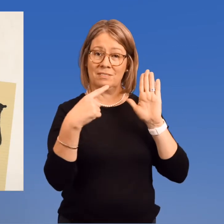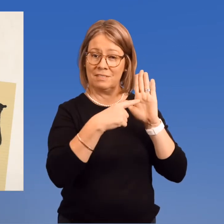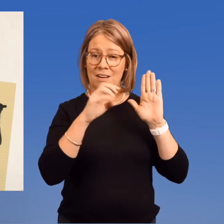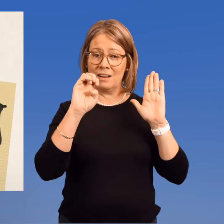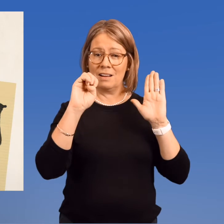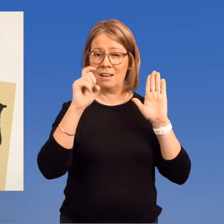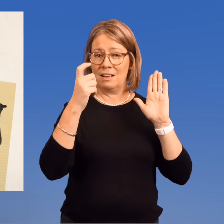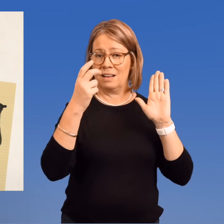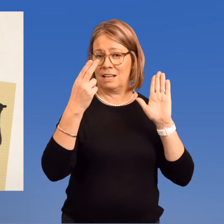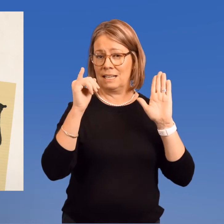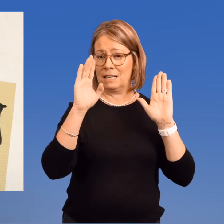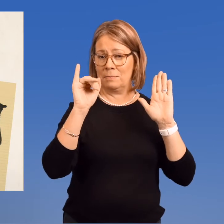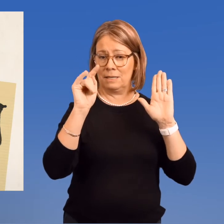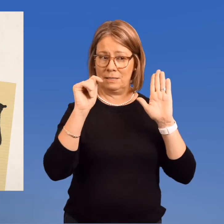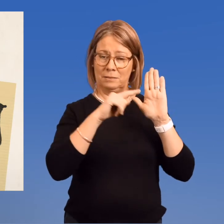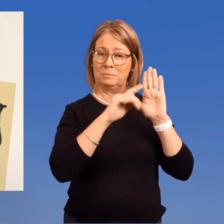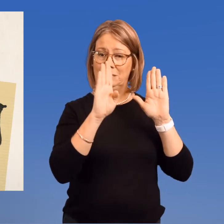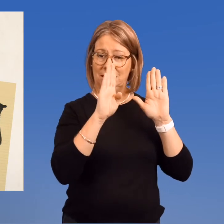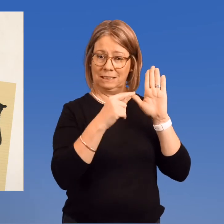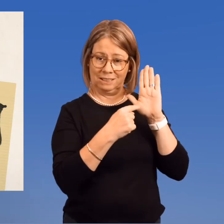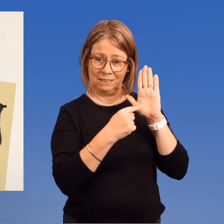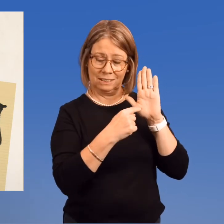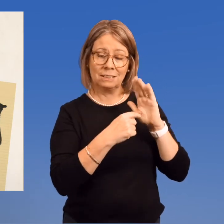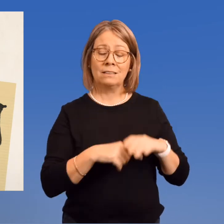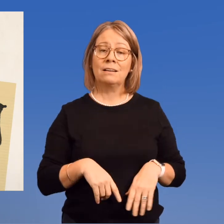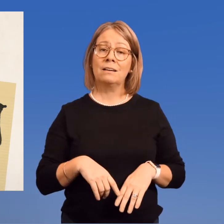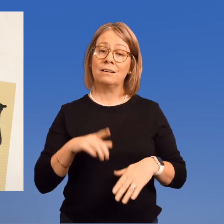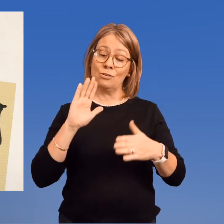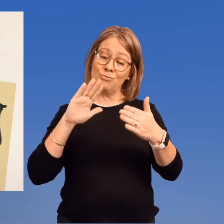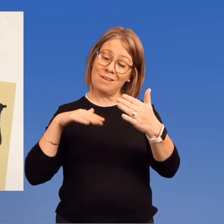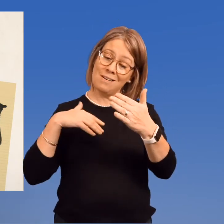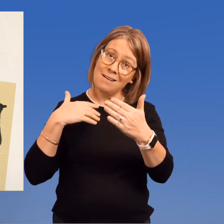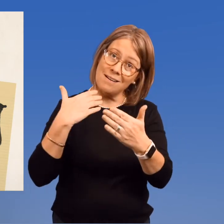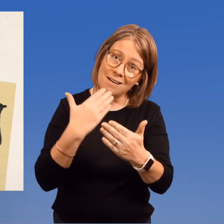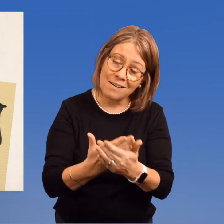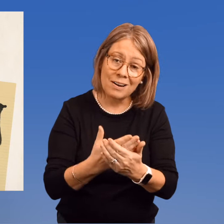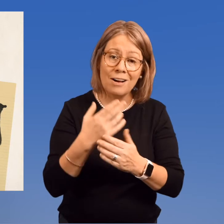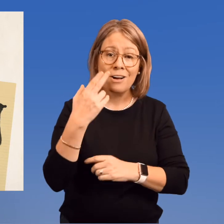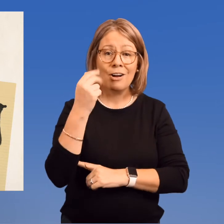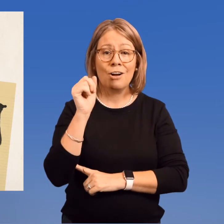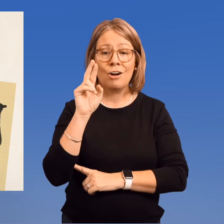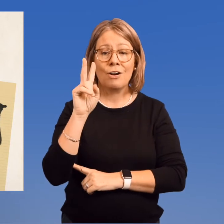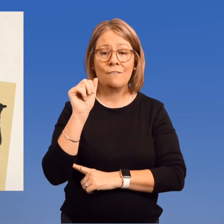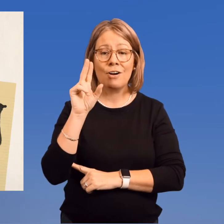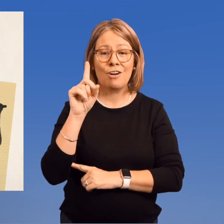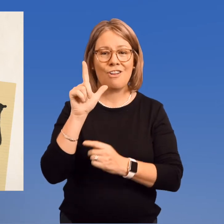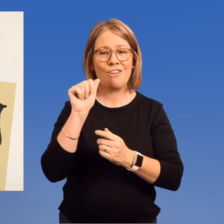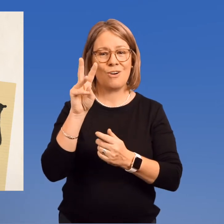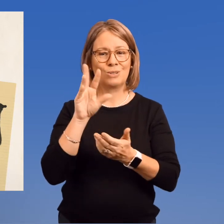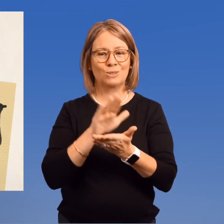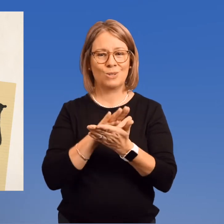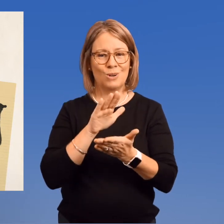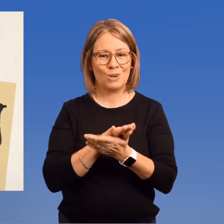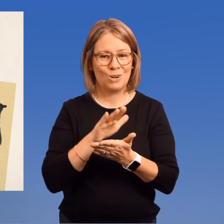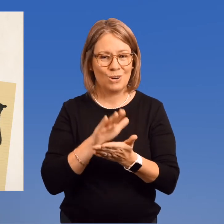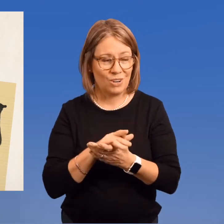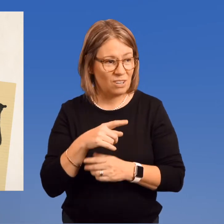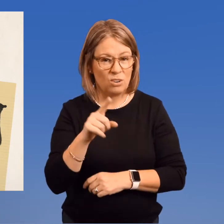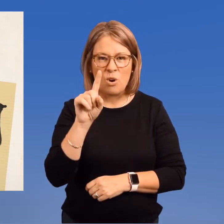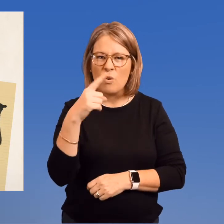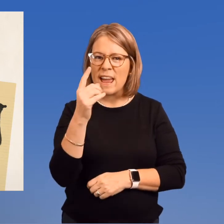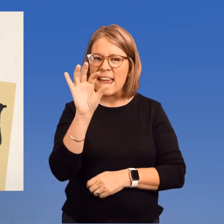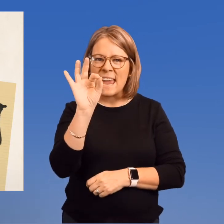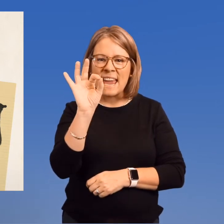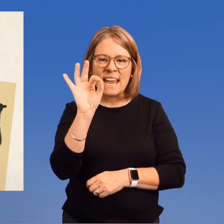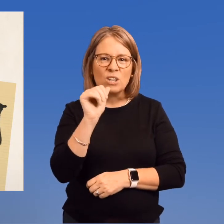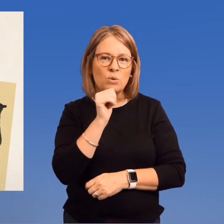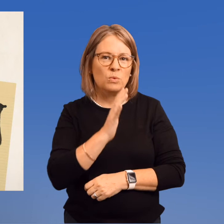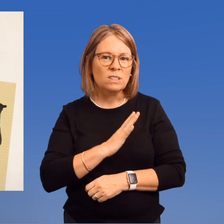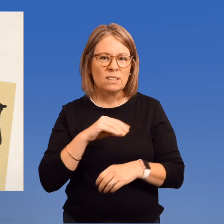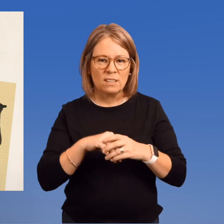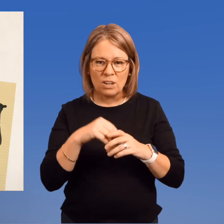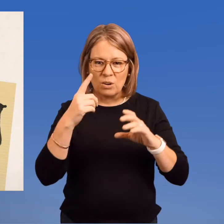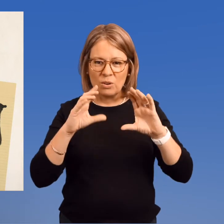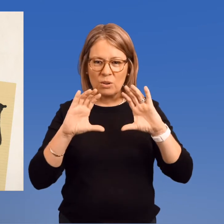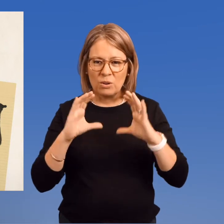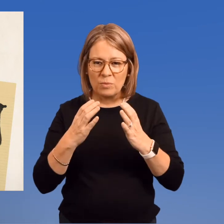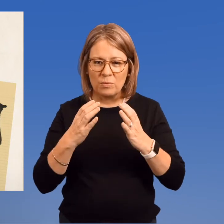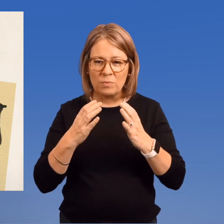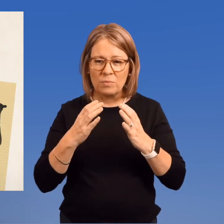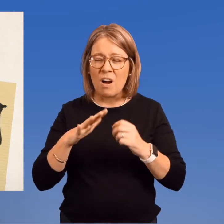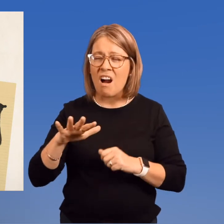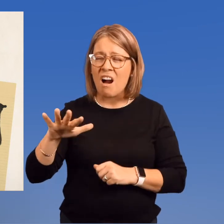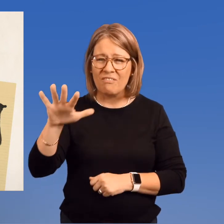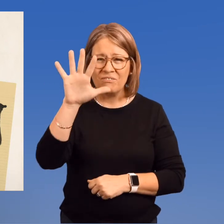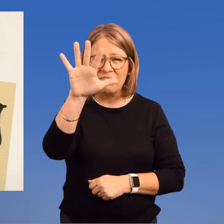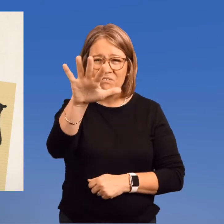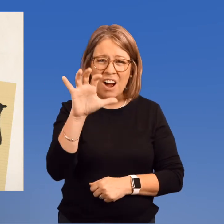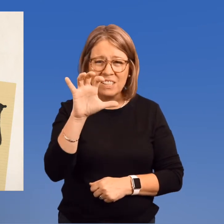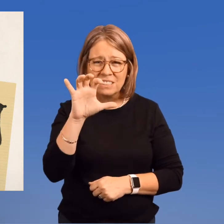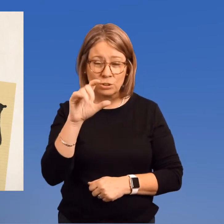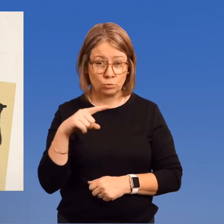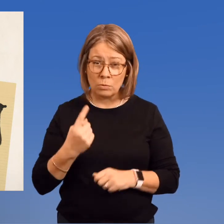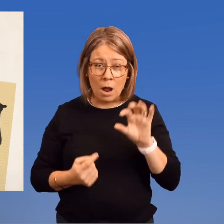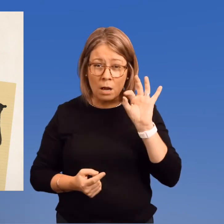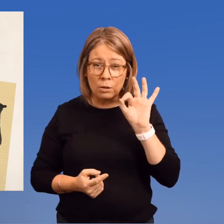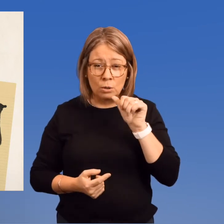Exhibit B, arrival at Harvard Law School where there only nine women in a class of 500.